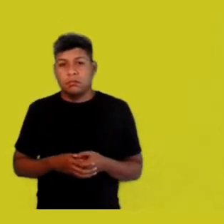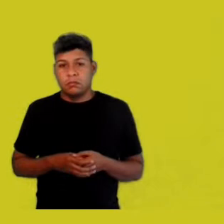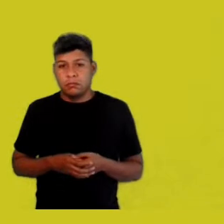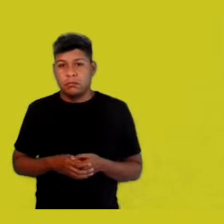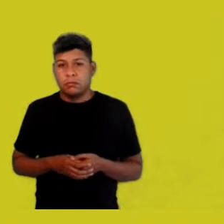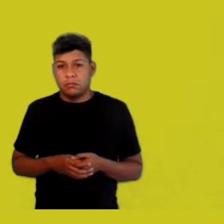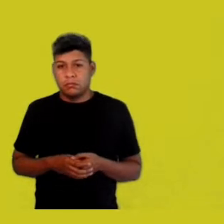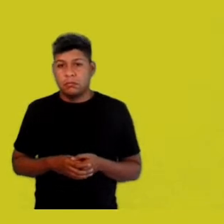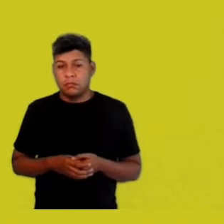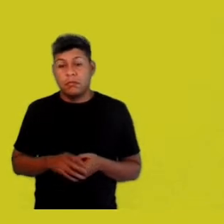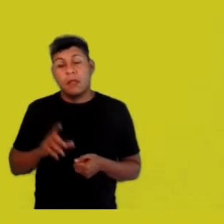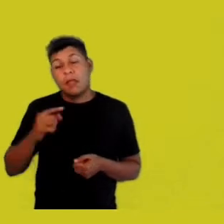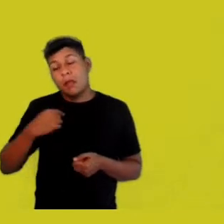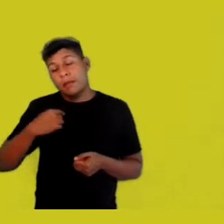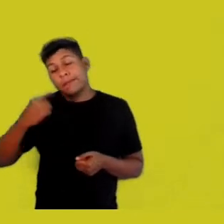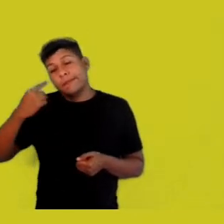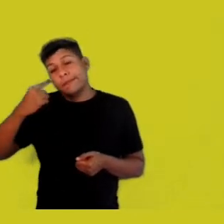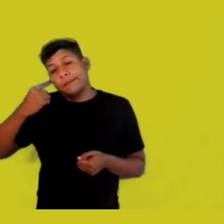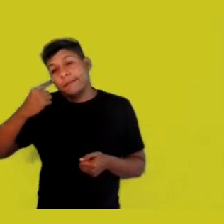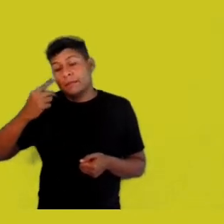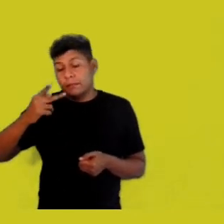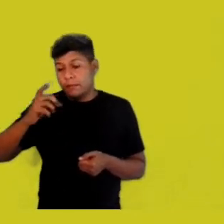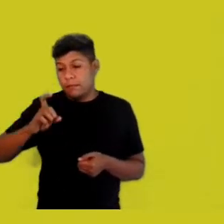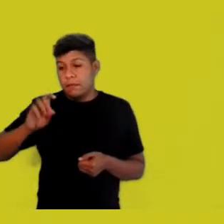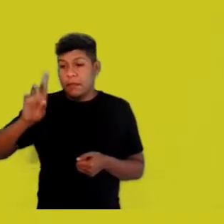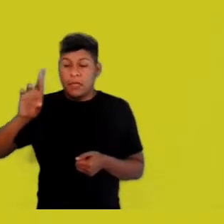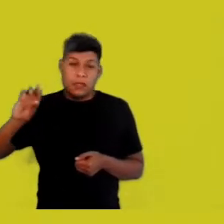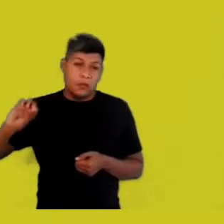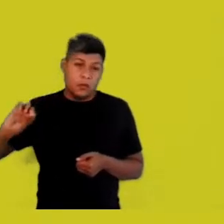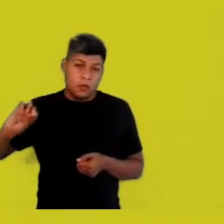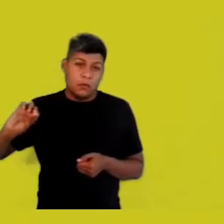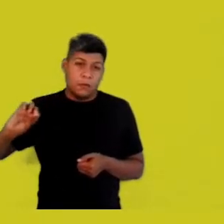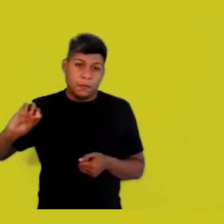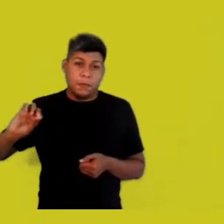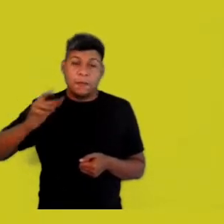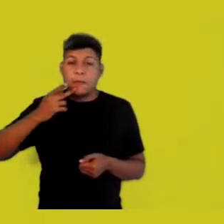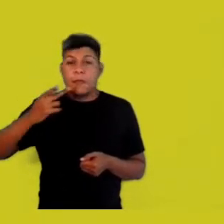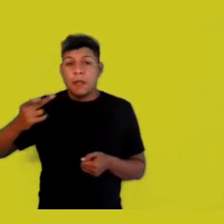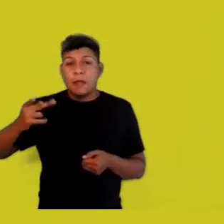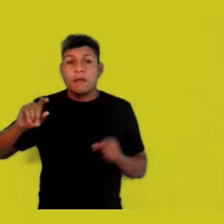And I was thinking, when Pedro referred to chaos,